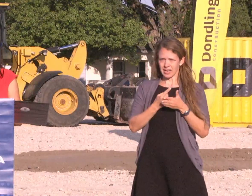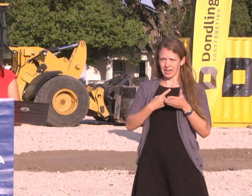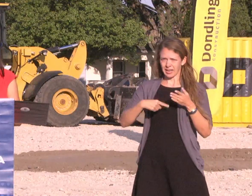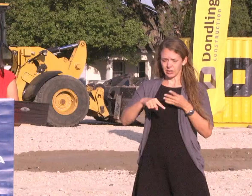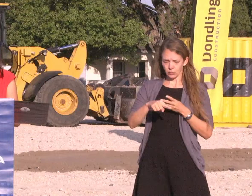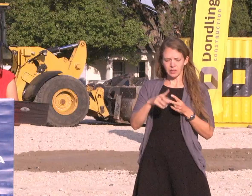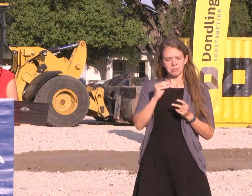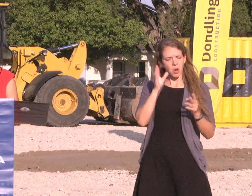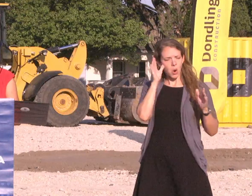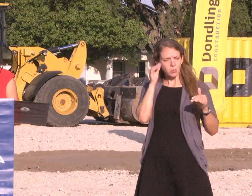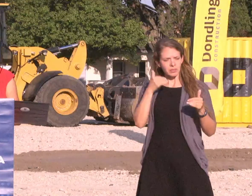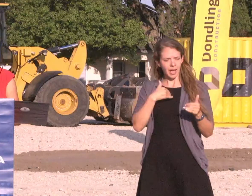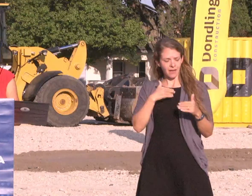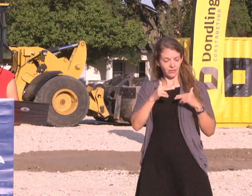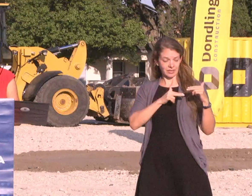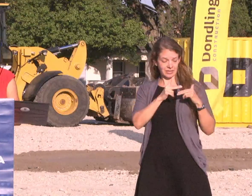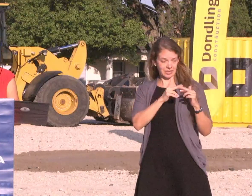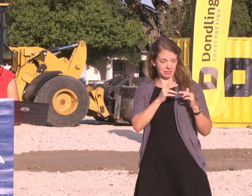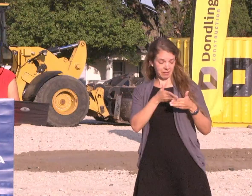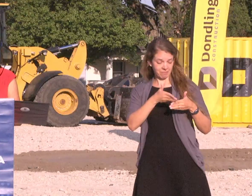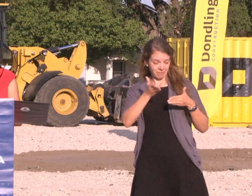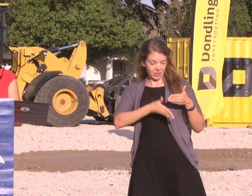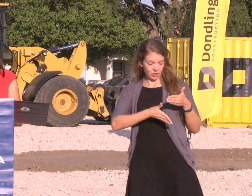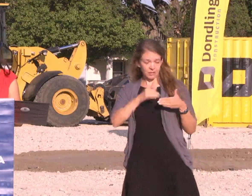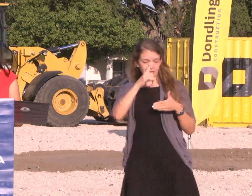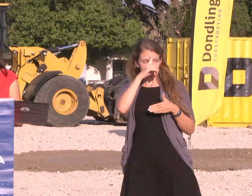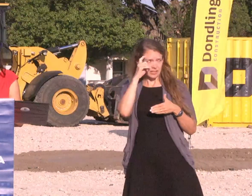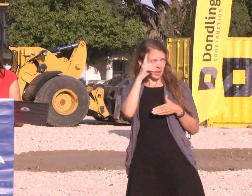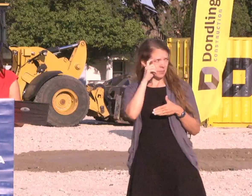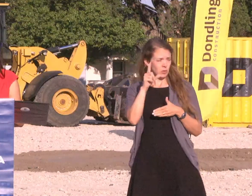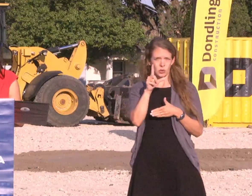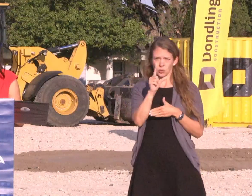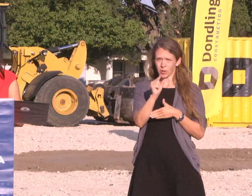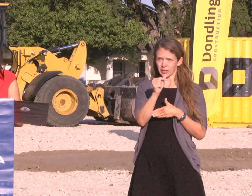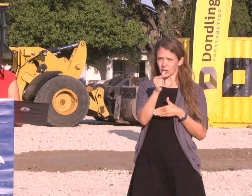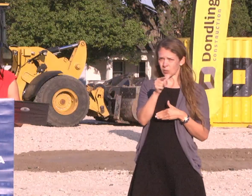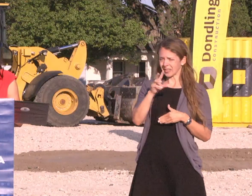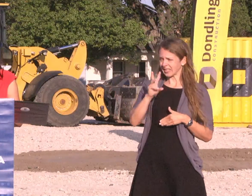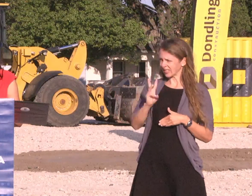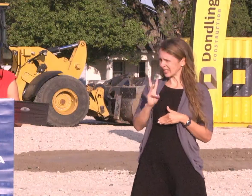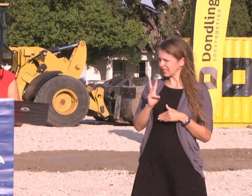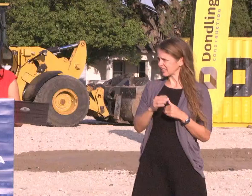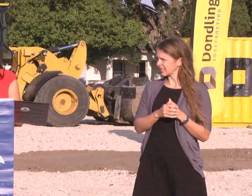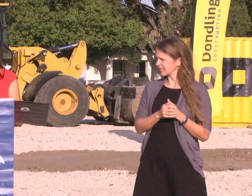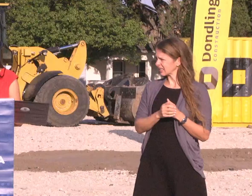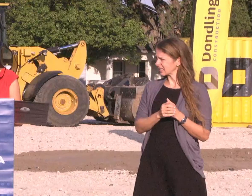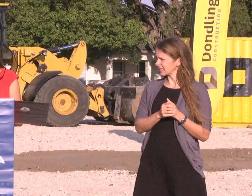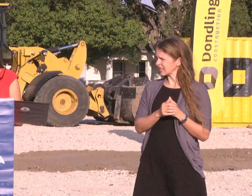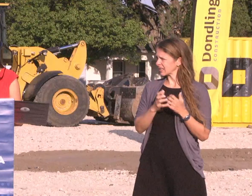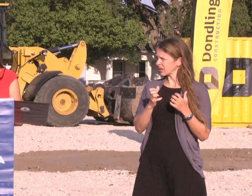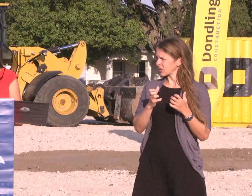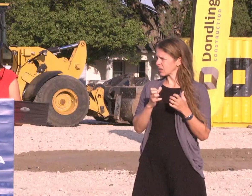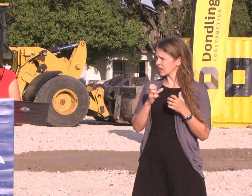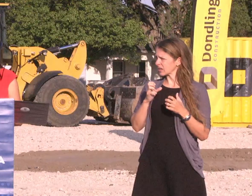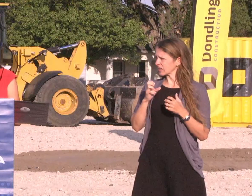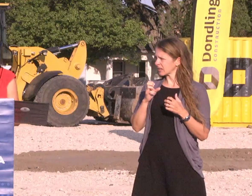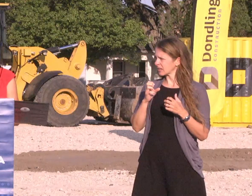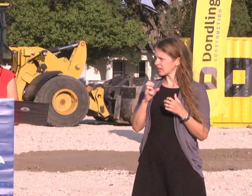and we hope to have the facility complete by summer of 2026 I want to Echo the thanks